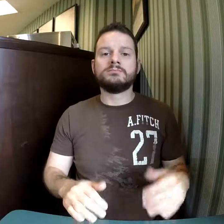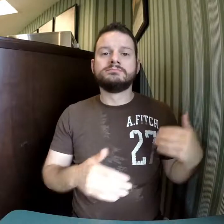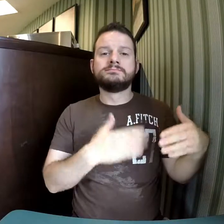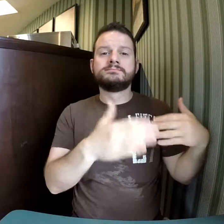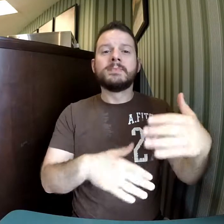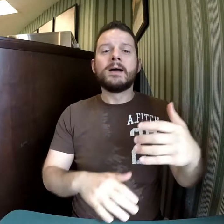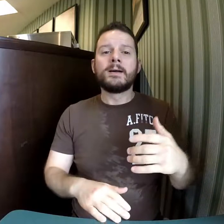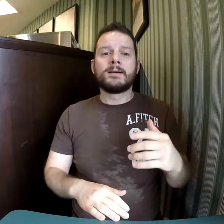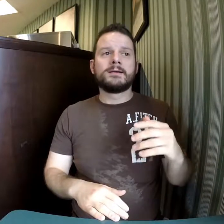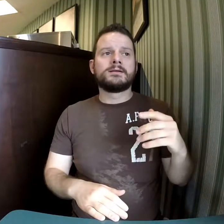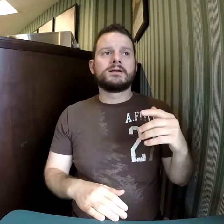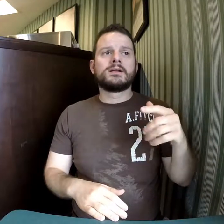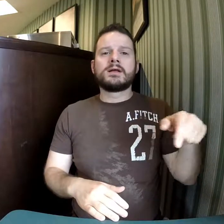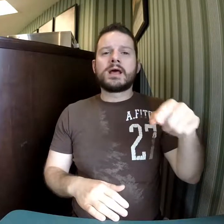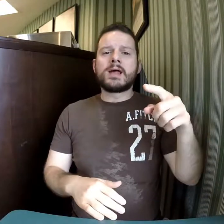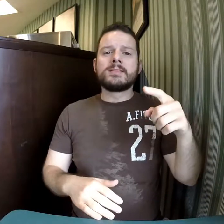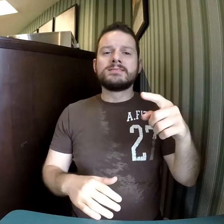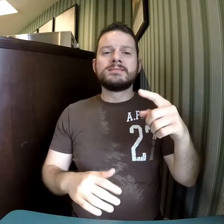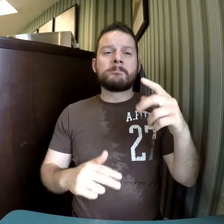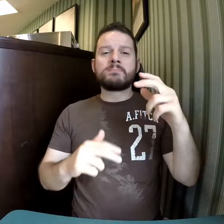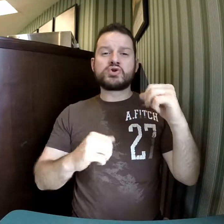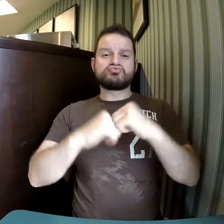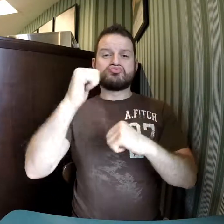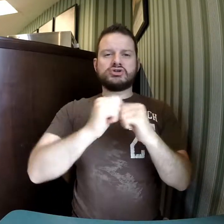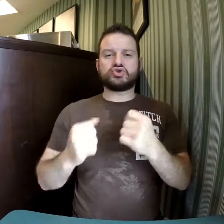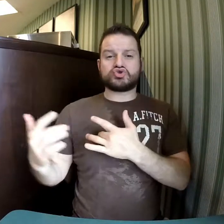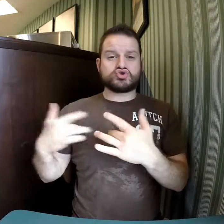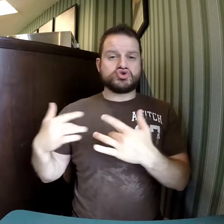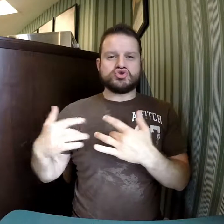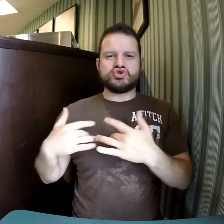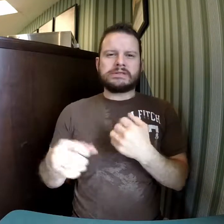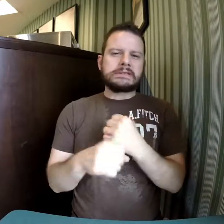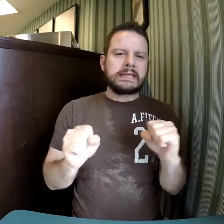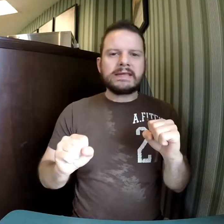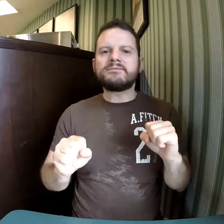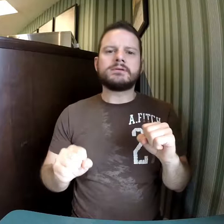As the time went by, they had safety concerns for the building's structure,